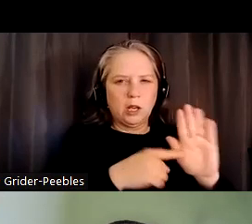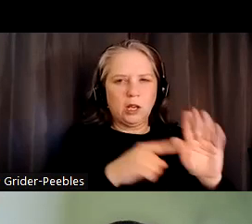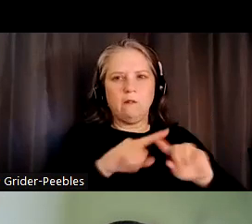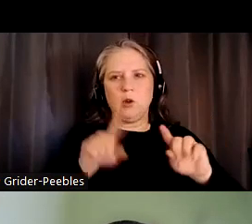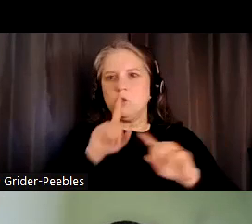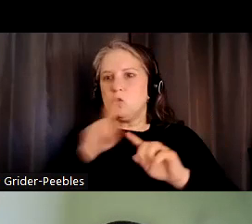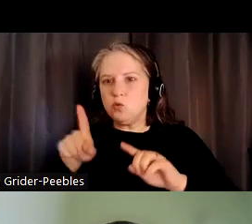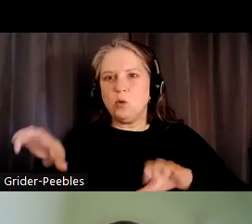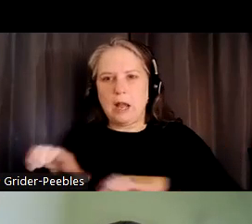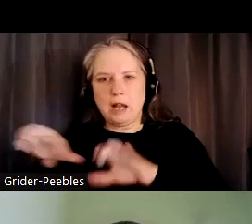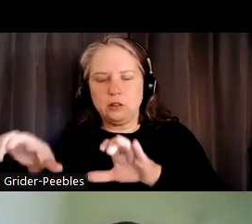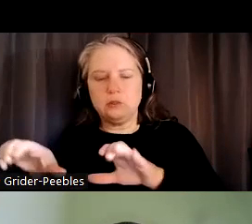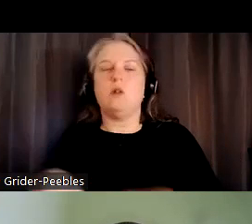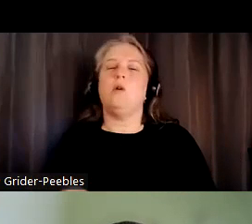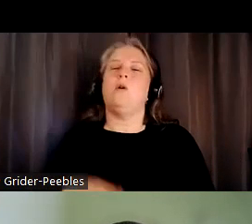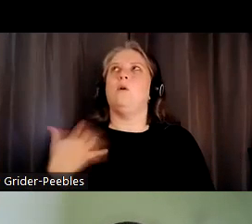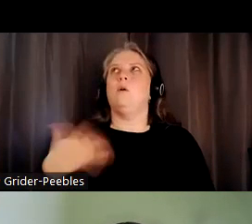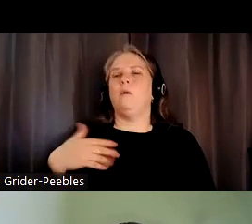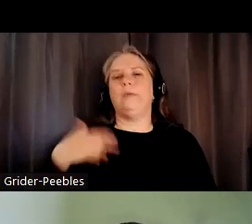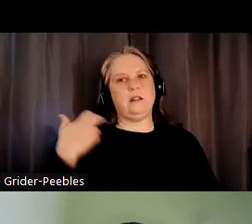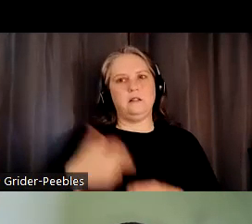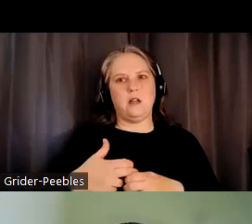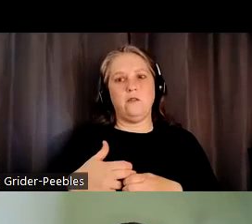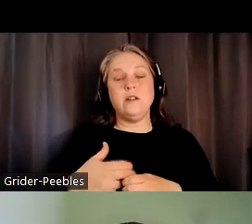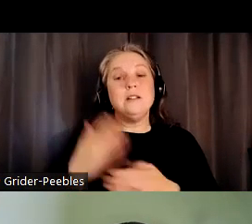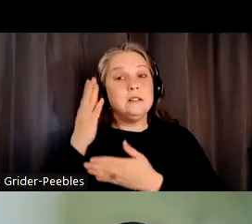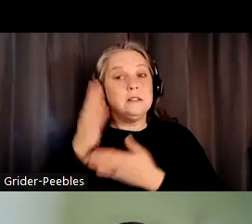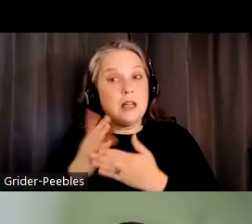Any DEI effort is better than zero DEI effort.